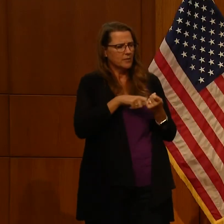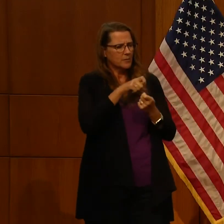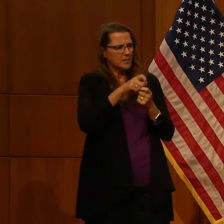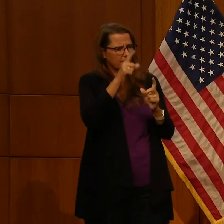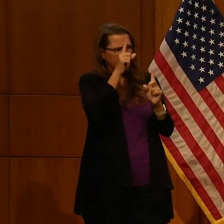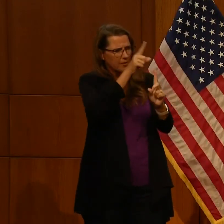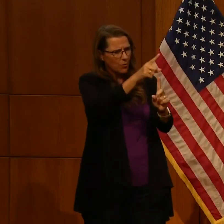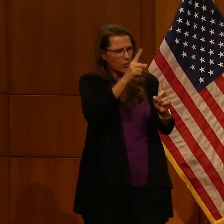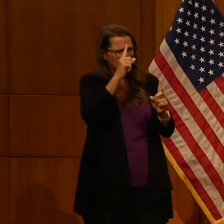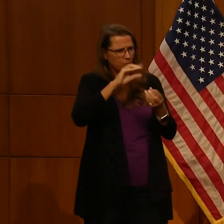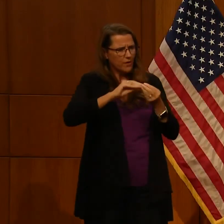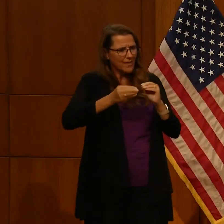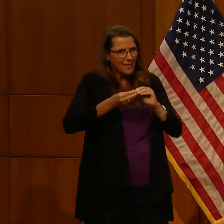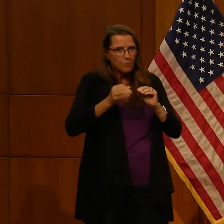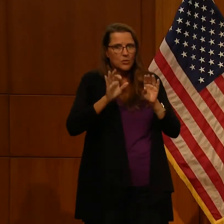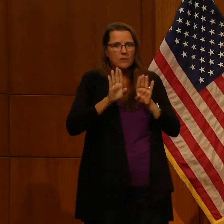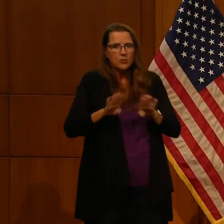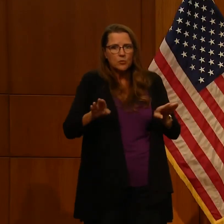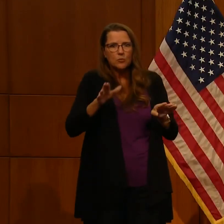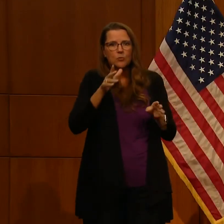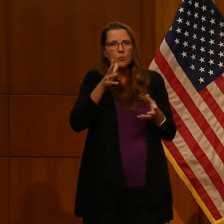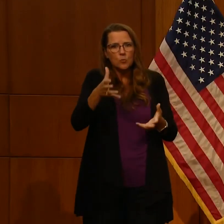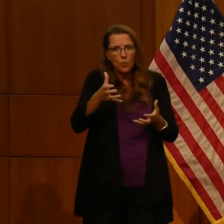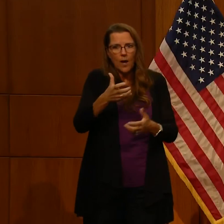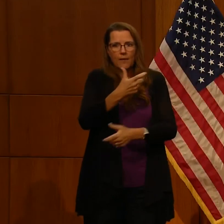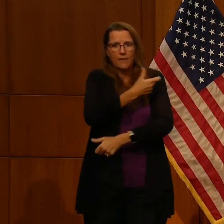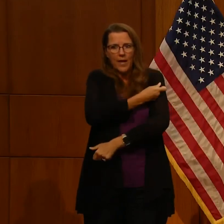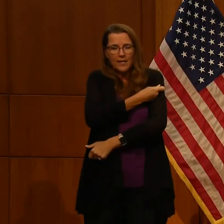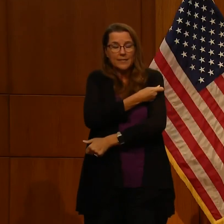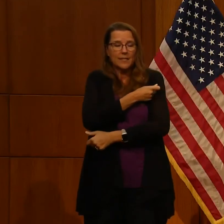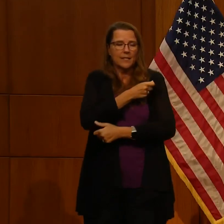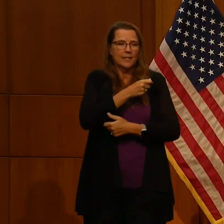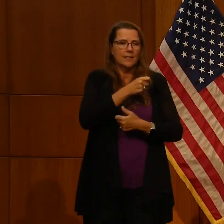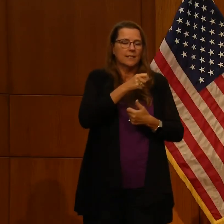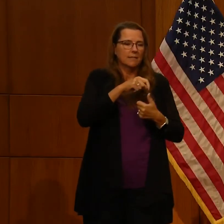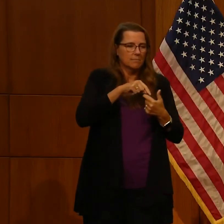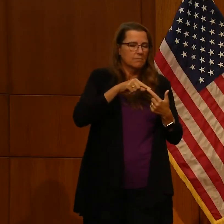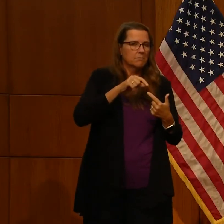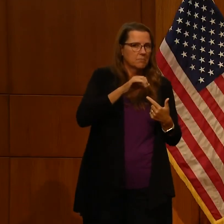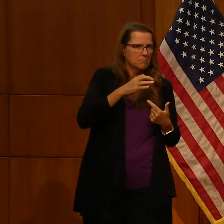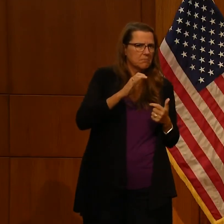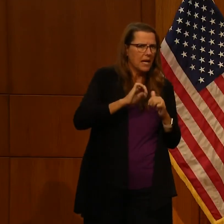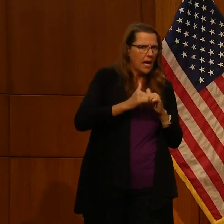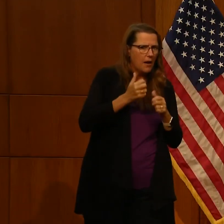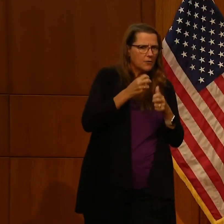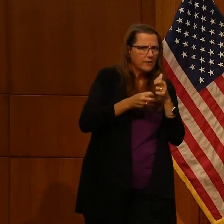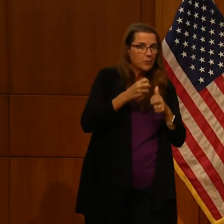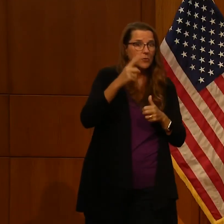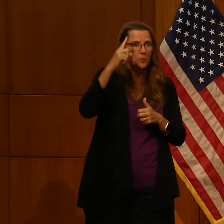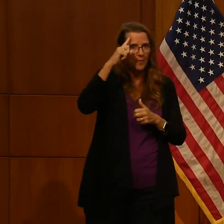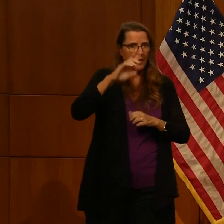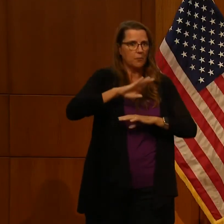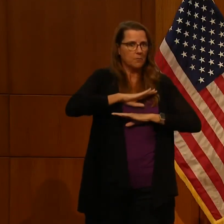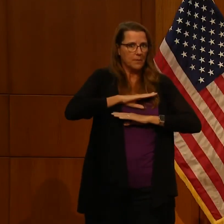QUESTION. GOVERNOR DO YOU HAVE SPECIFIC GOALS FOR THE NUMBERS OF CHILDREN THAT YOU WANT TO